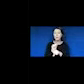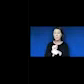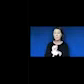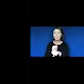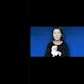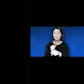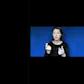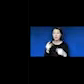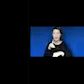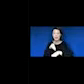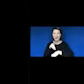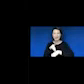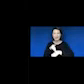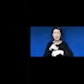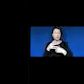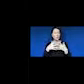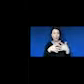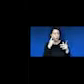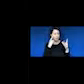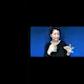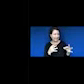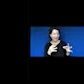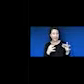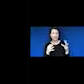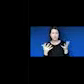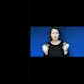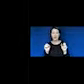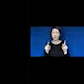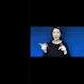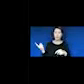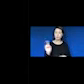you have negotiated for that individual to try.